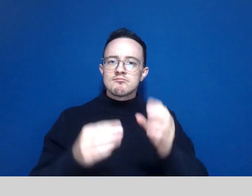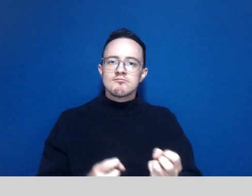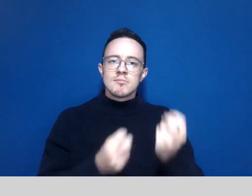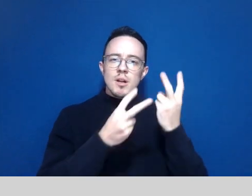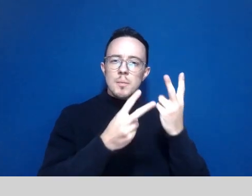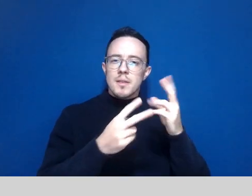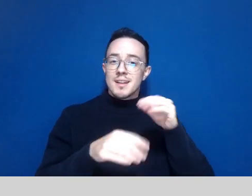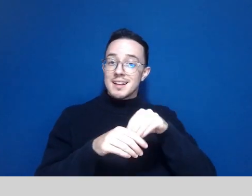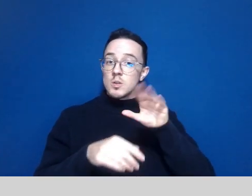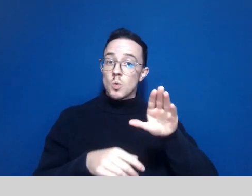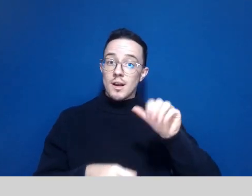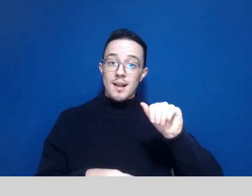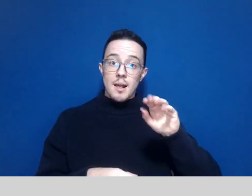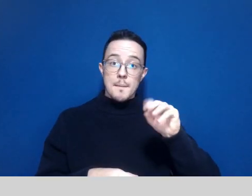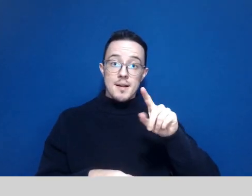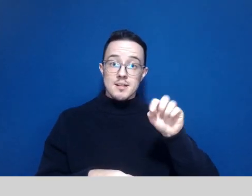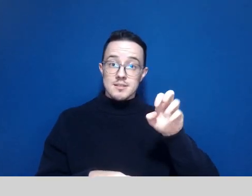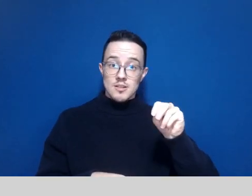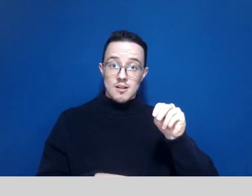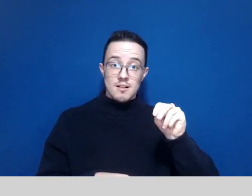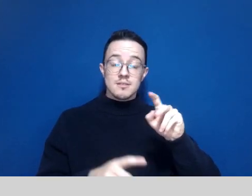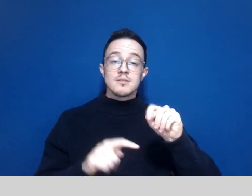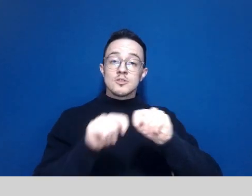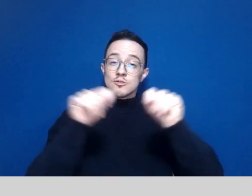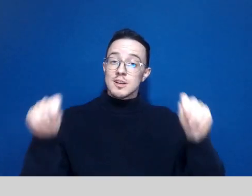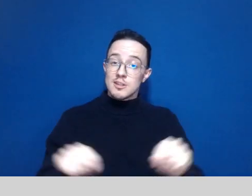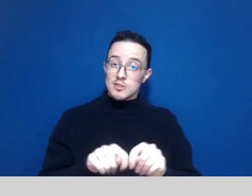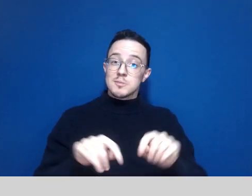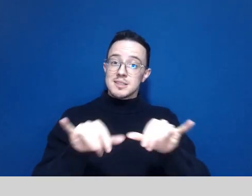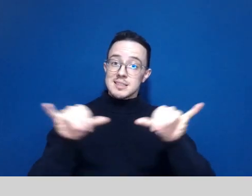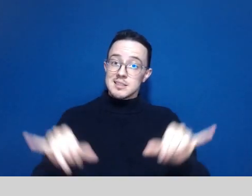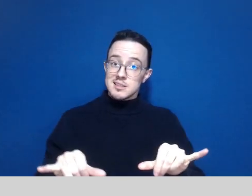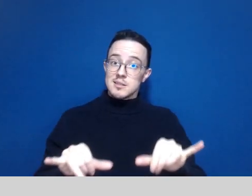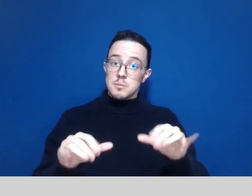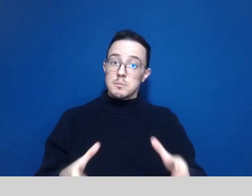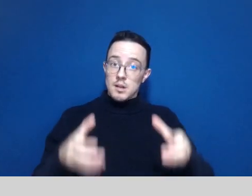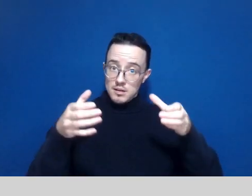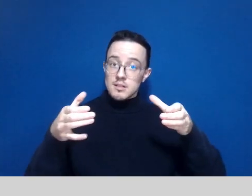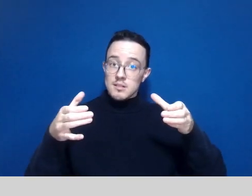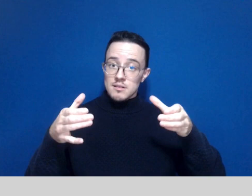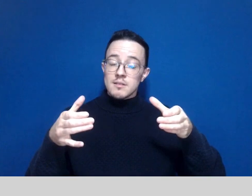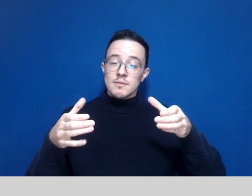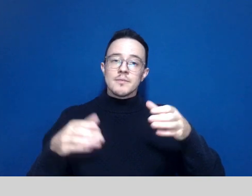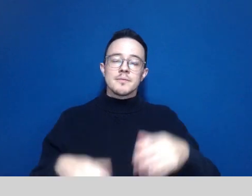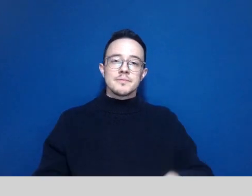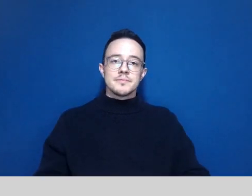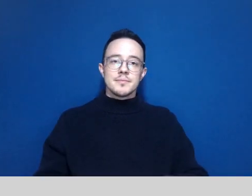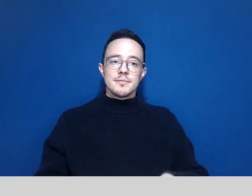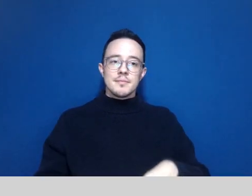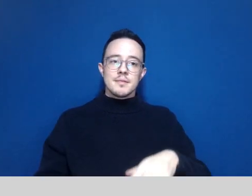into your Amazon transcribe system into your, the actual bucket